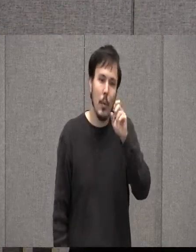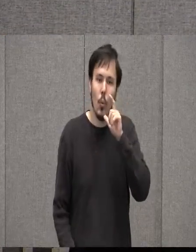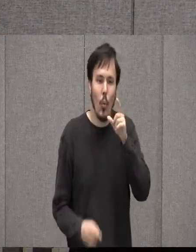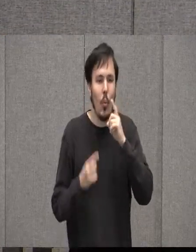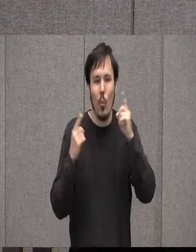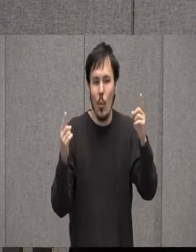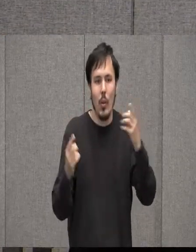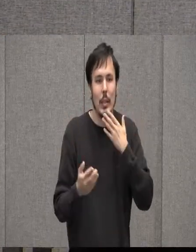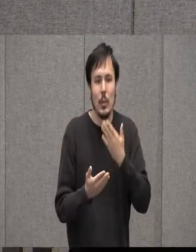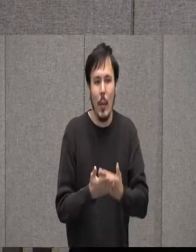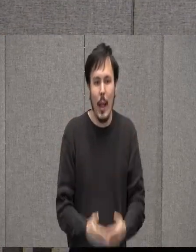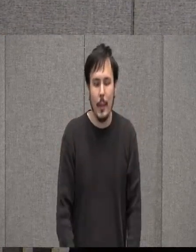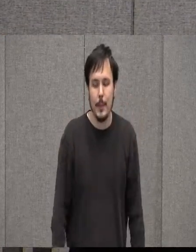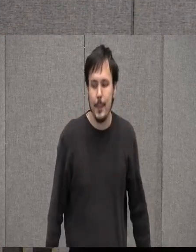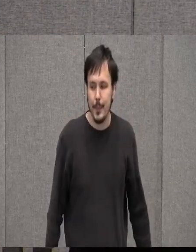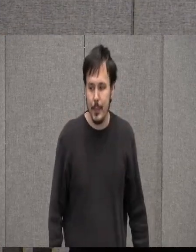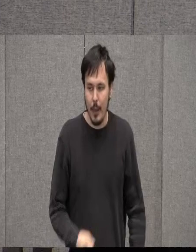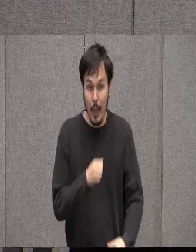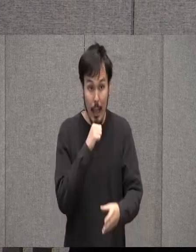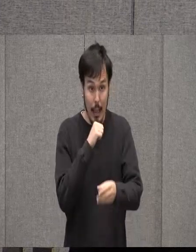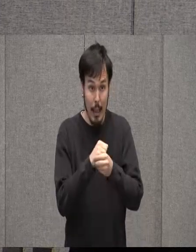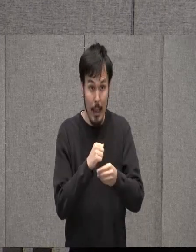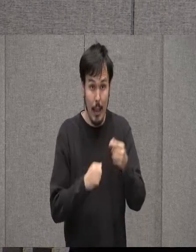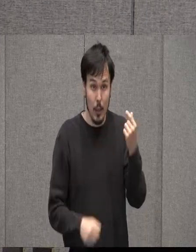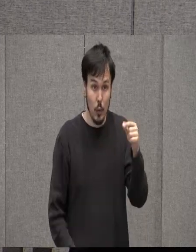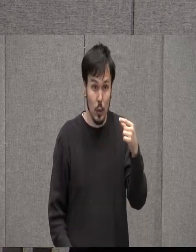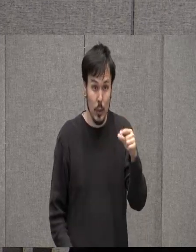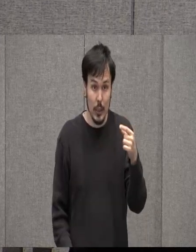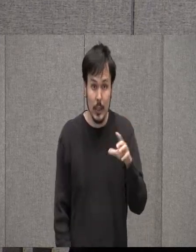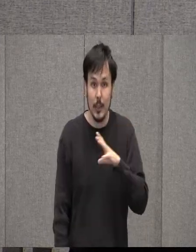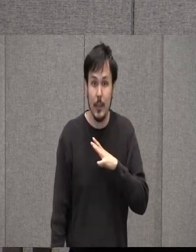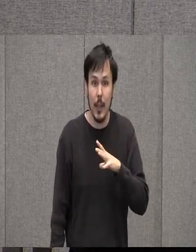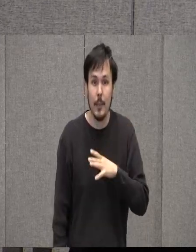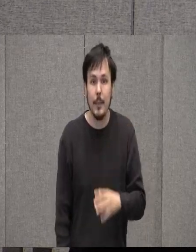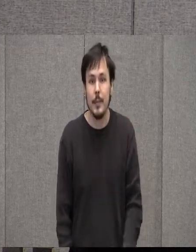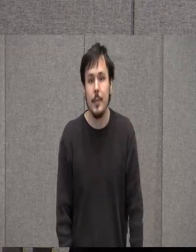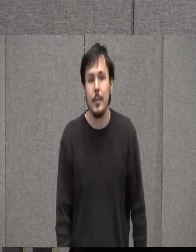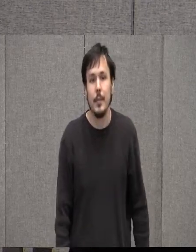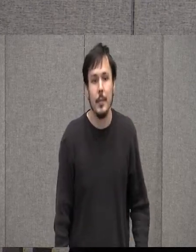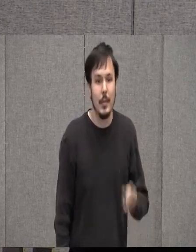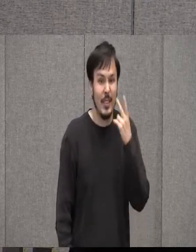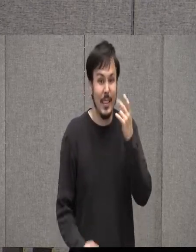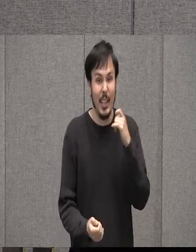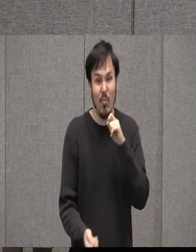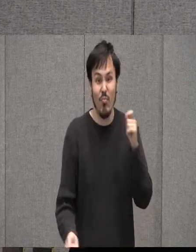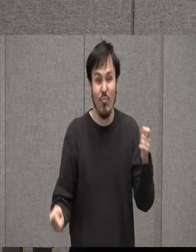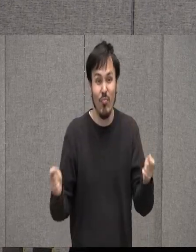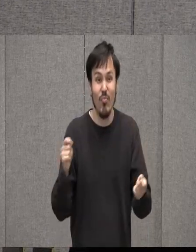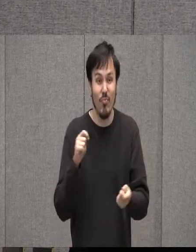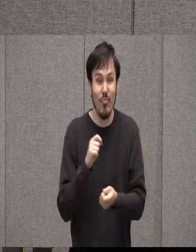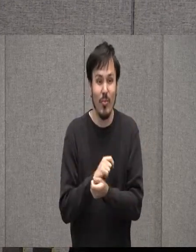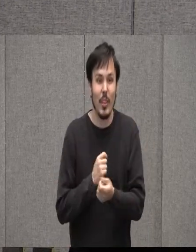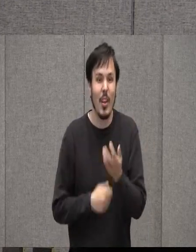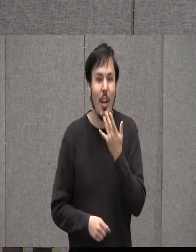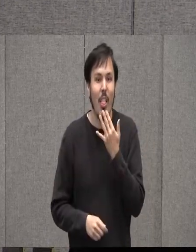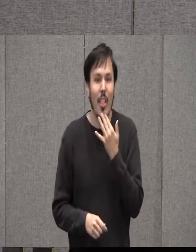So we have our green, we're gonna do this, and you can see it start to change colors. I always really like this part.